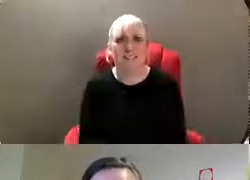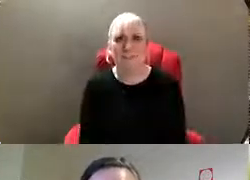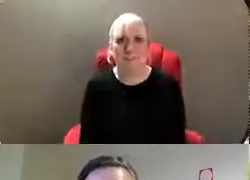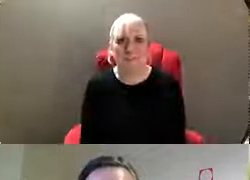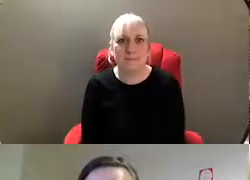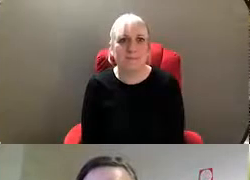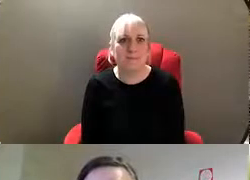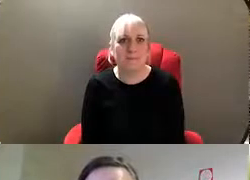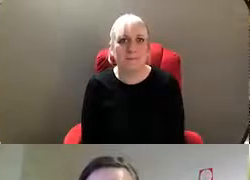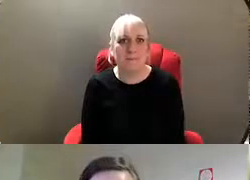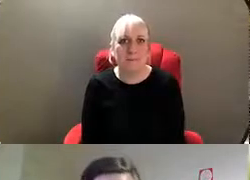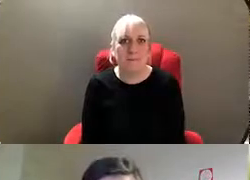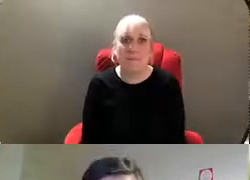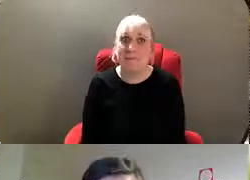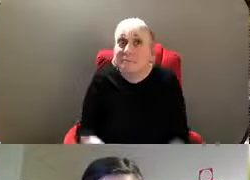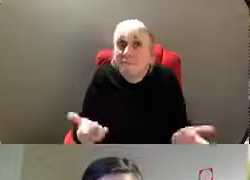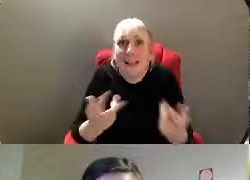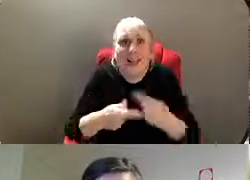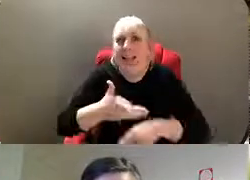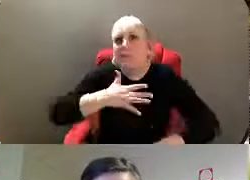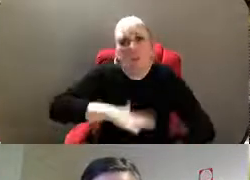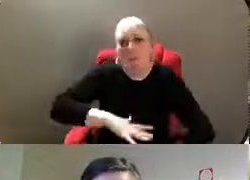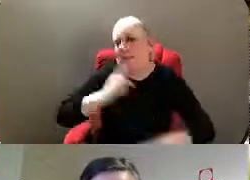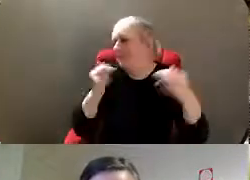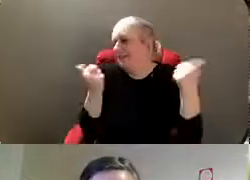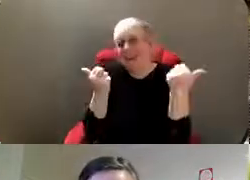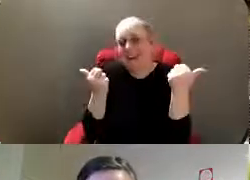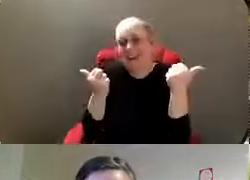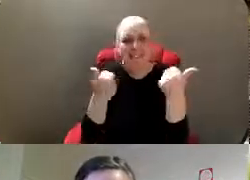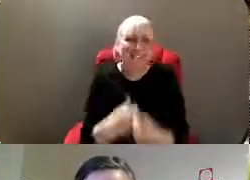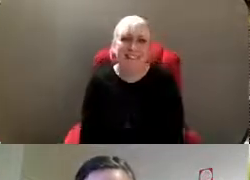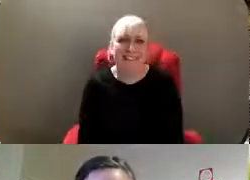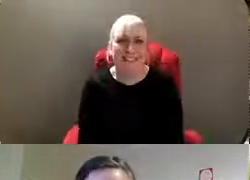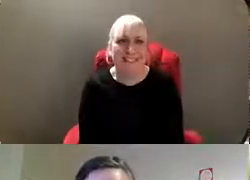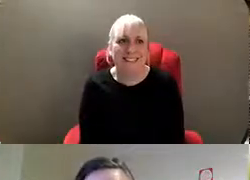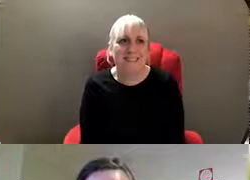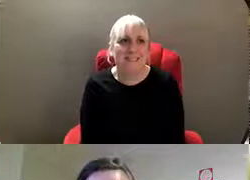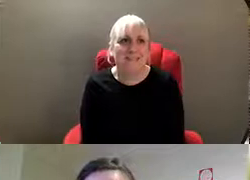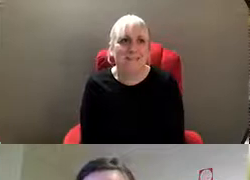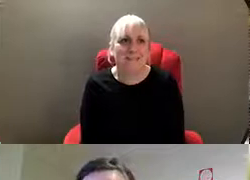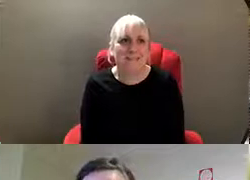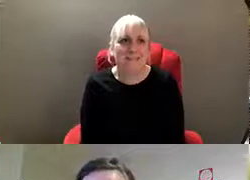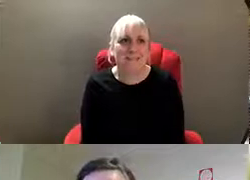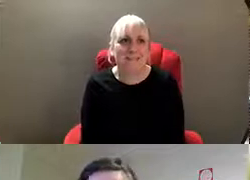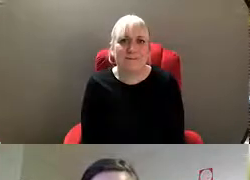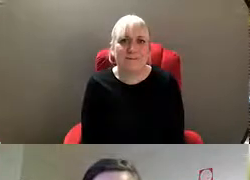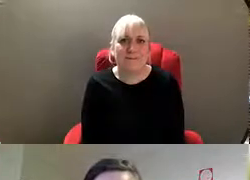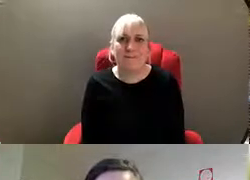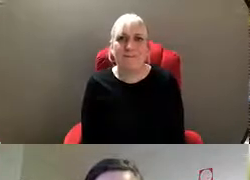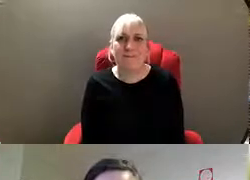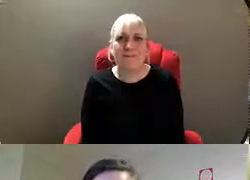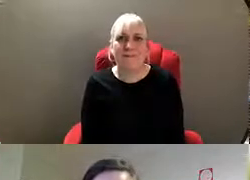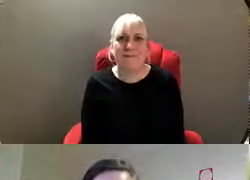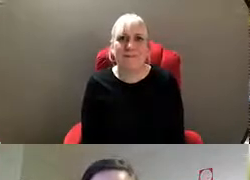if you don't that's completely fine too great okay ready three two one